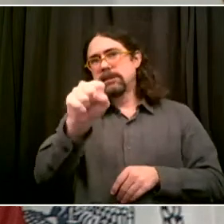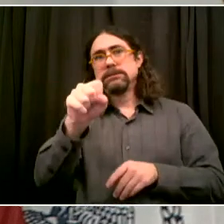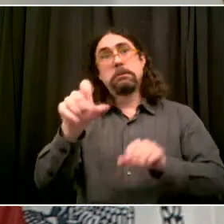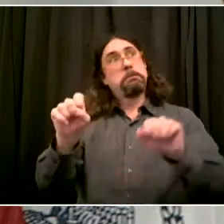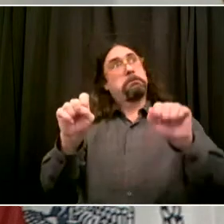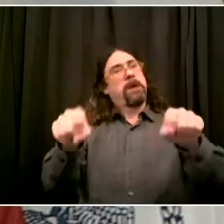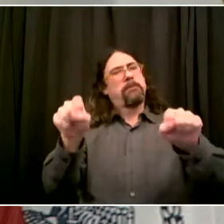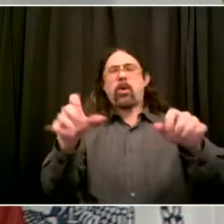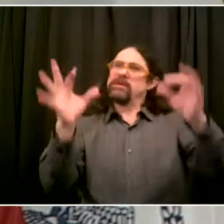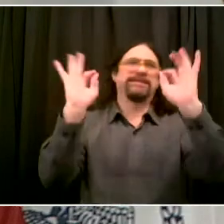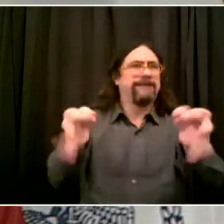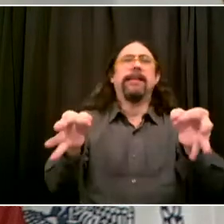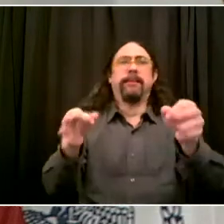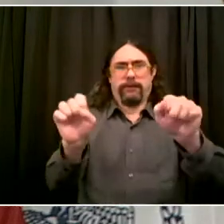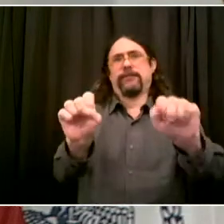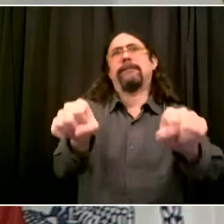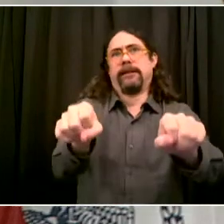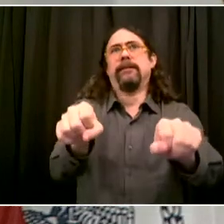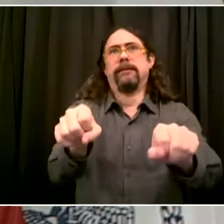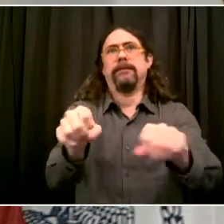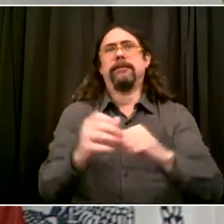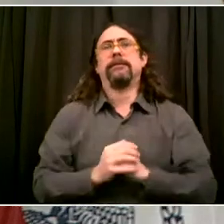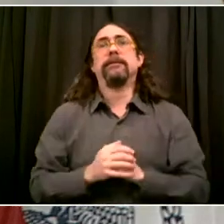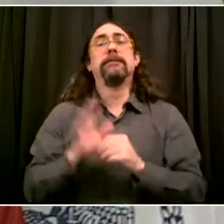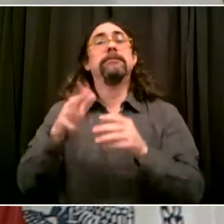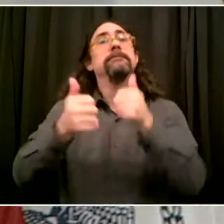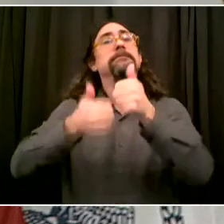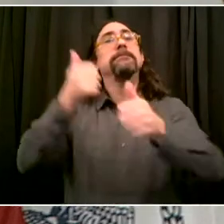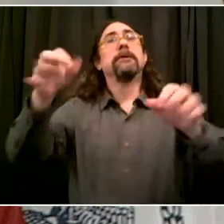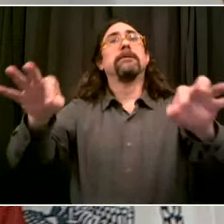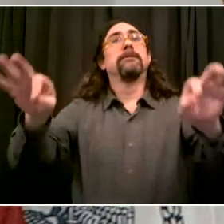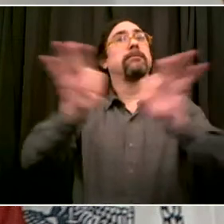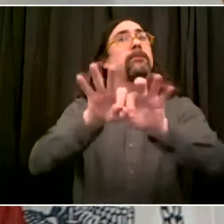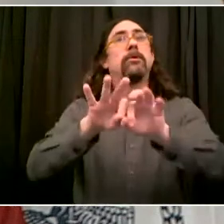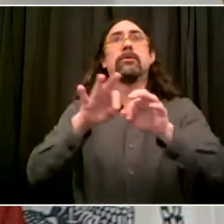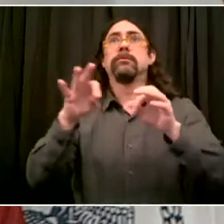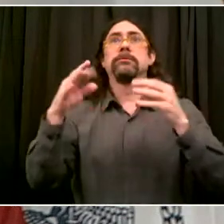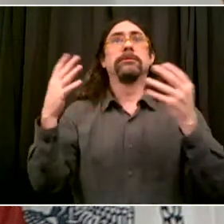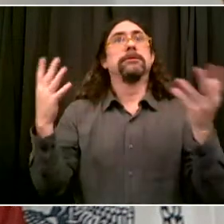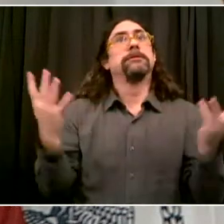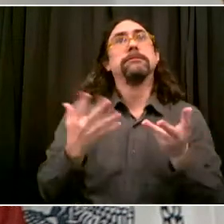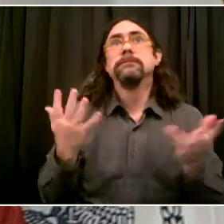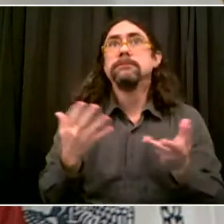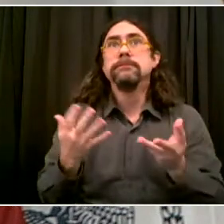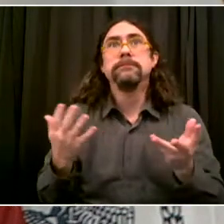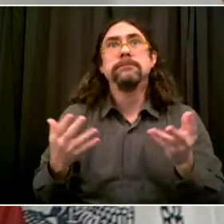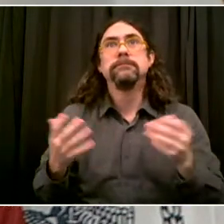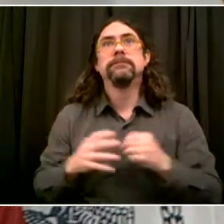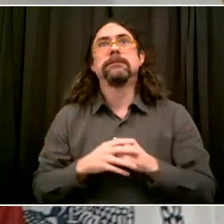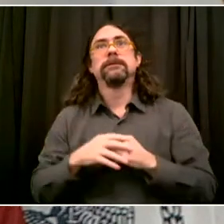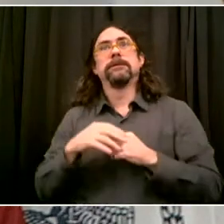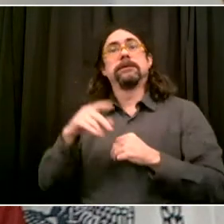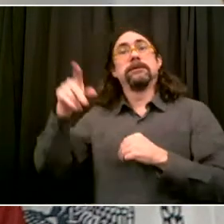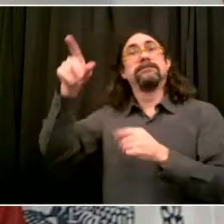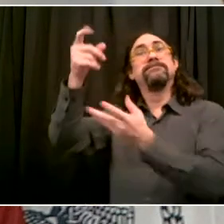POINT WAS THE GUIDANCE FROM THE CDC, THEY SAID LAST WEEK BUT